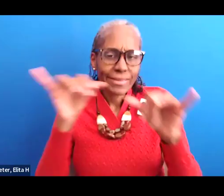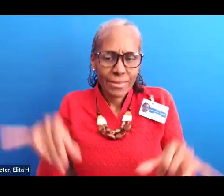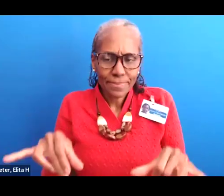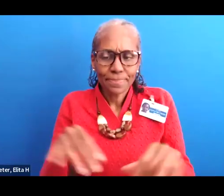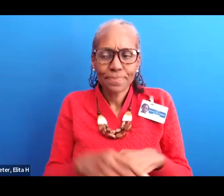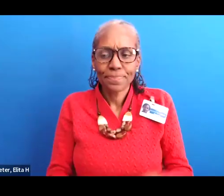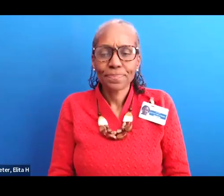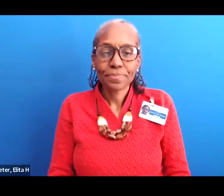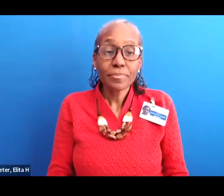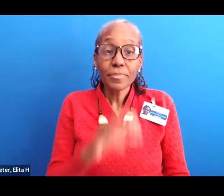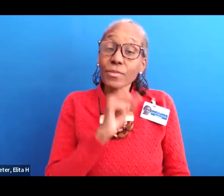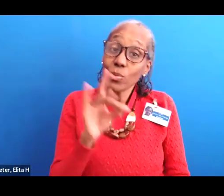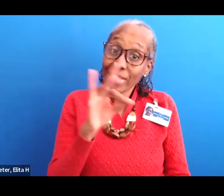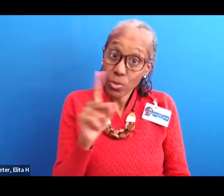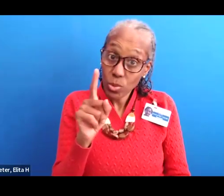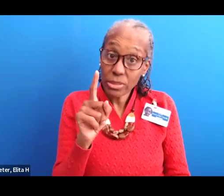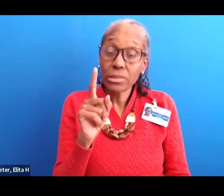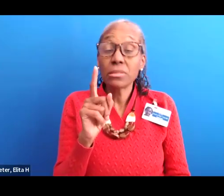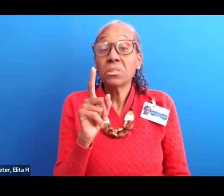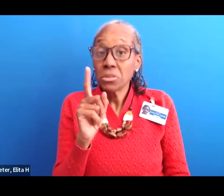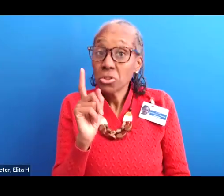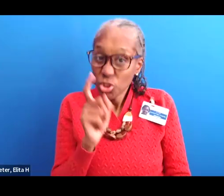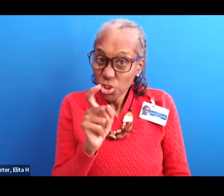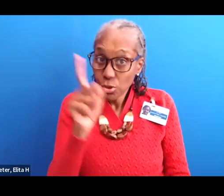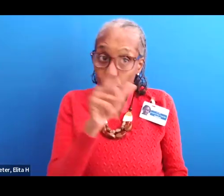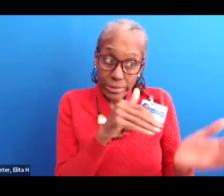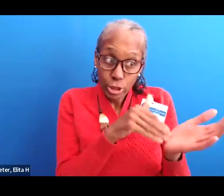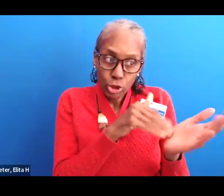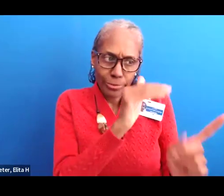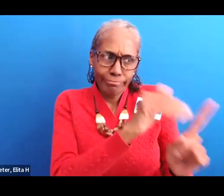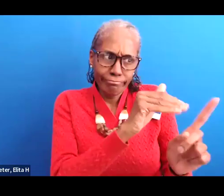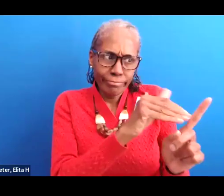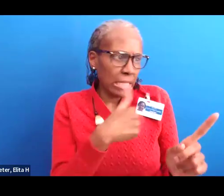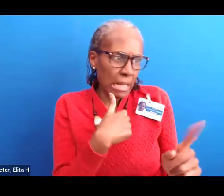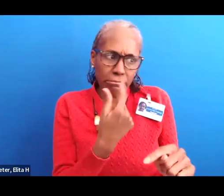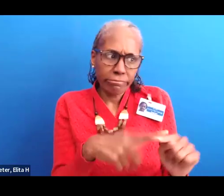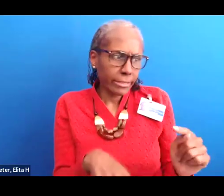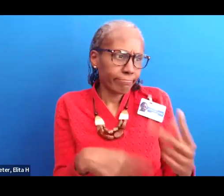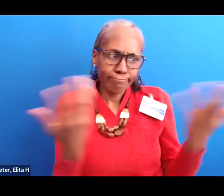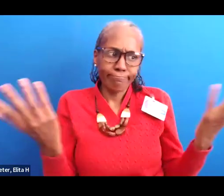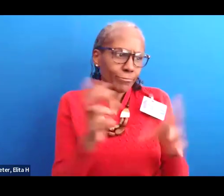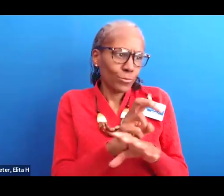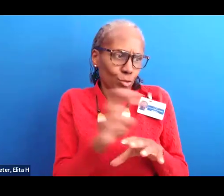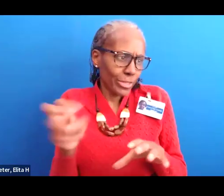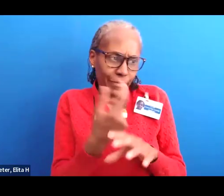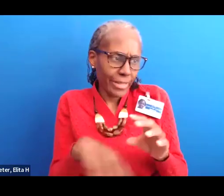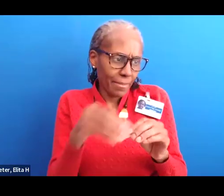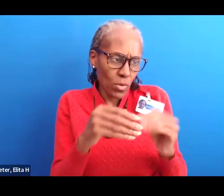Now at 81 years old, you should be able to go to your healthcare professional, tell them you're no longer able to do this, and